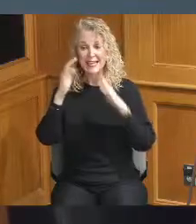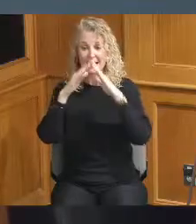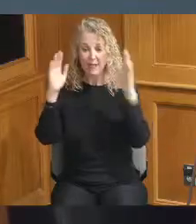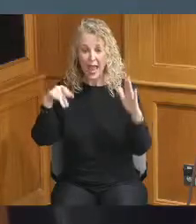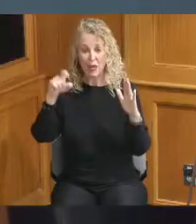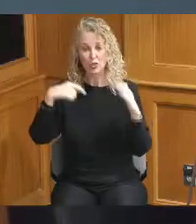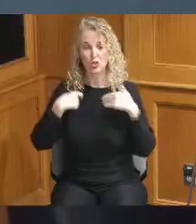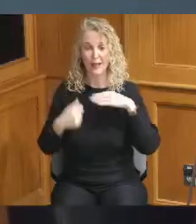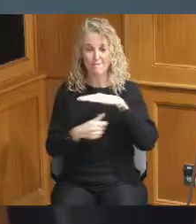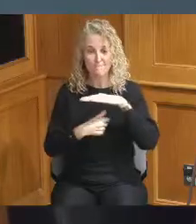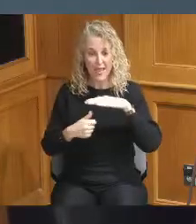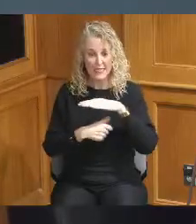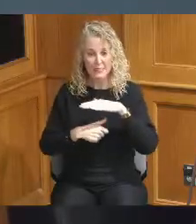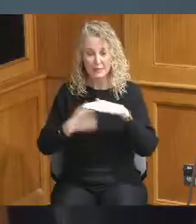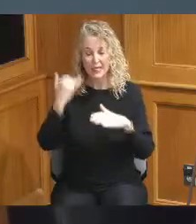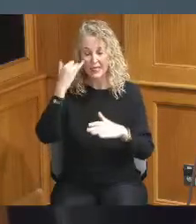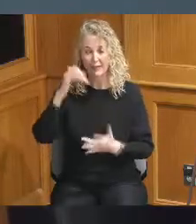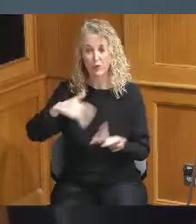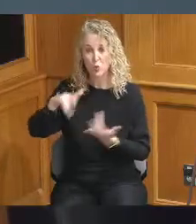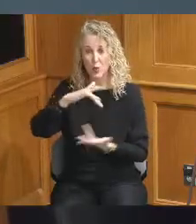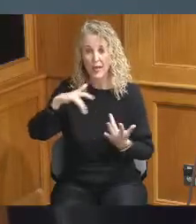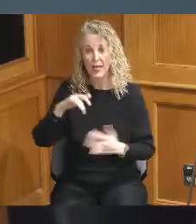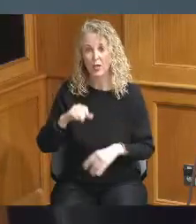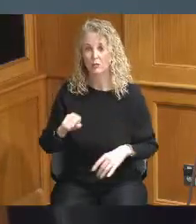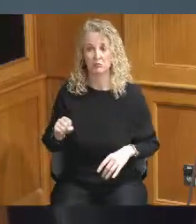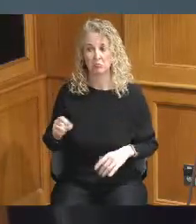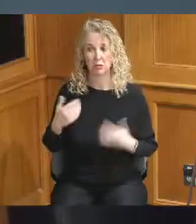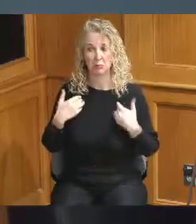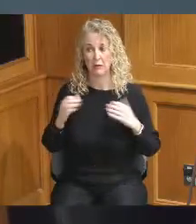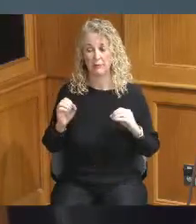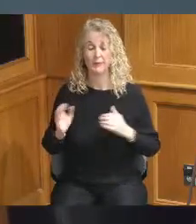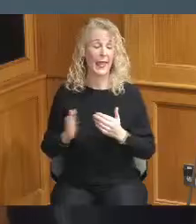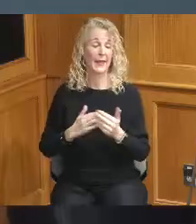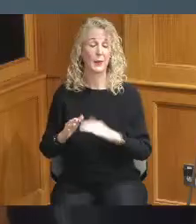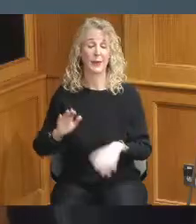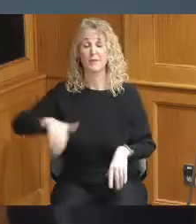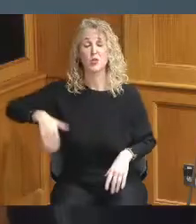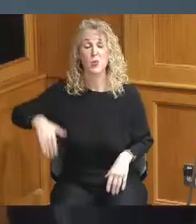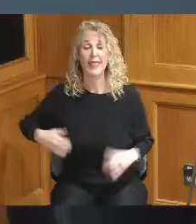to be able to go there and so you just got well anyway it's too late for that now but no it's